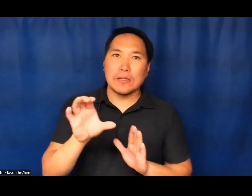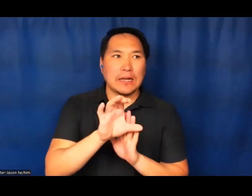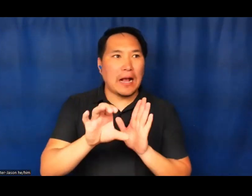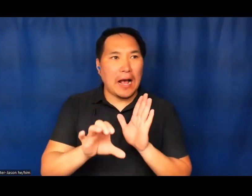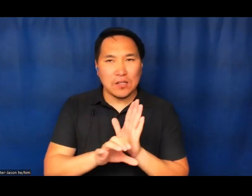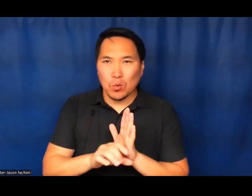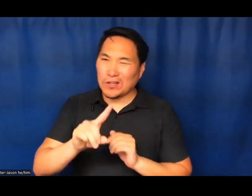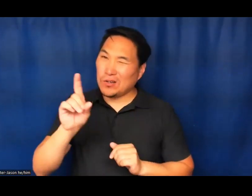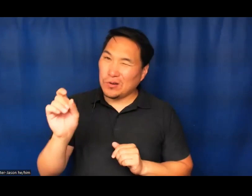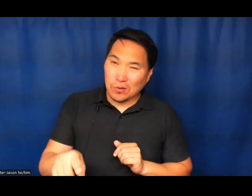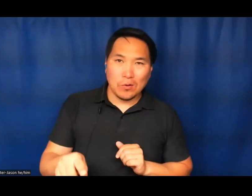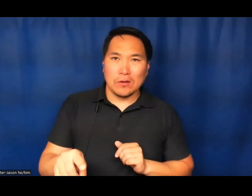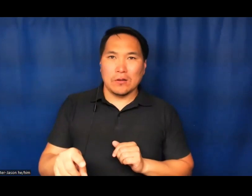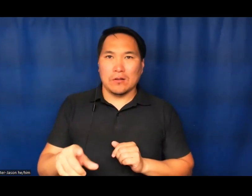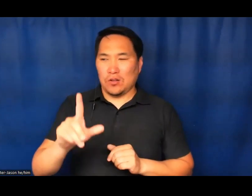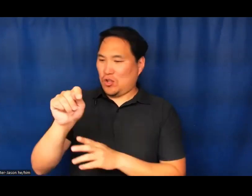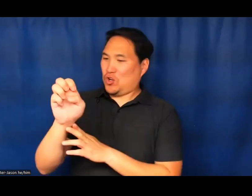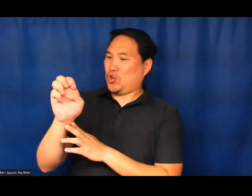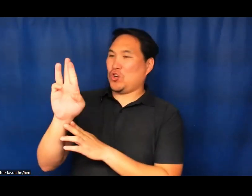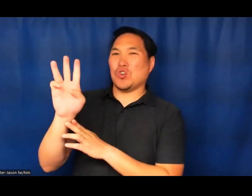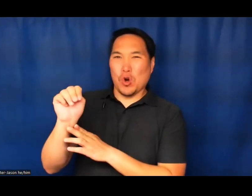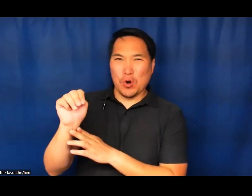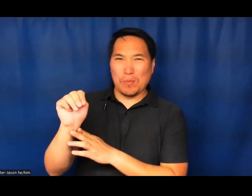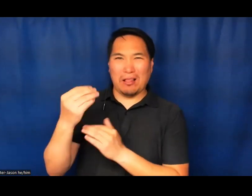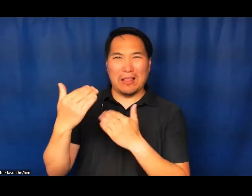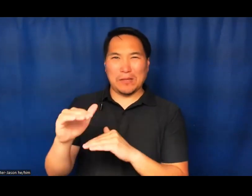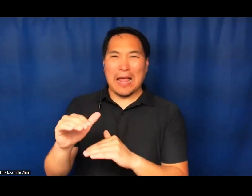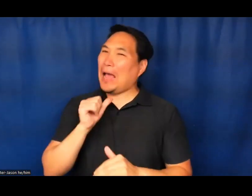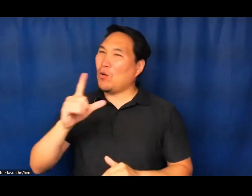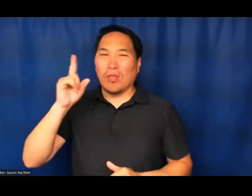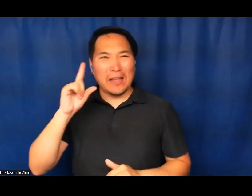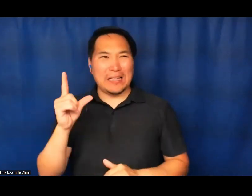I don't know if that's consistent in any way with article 3.